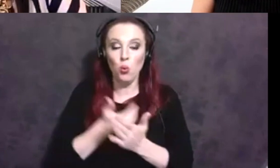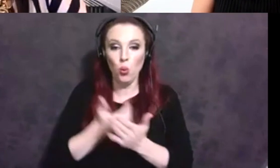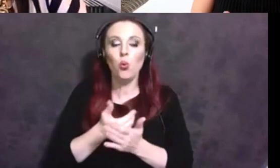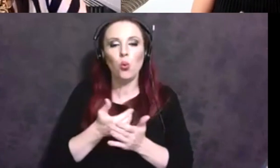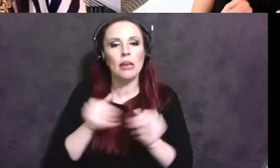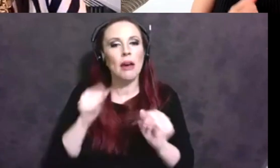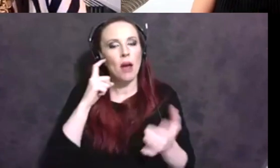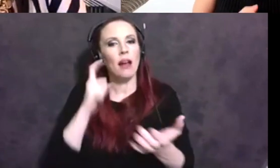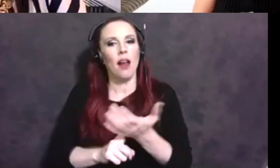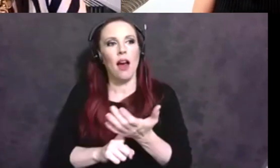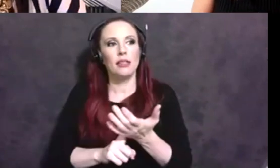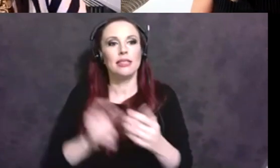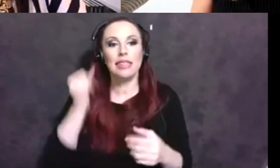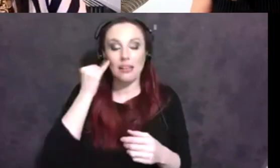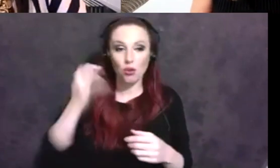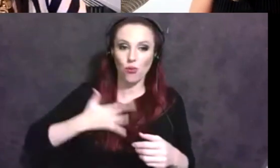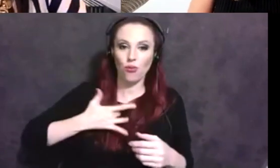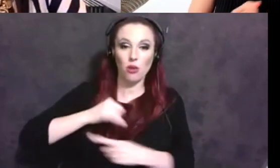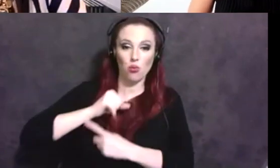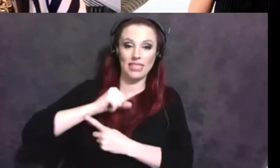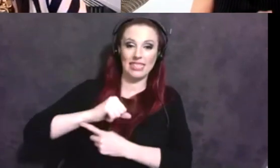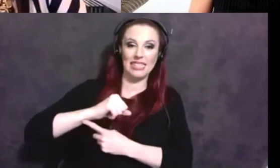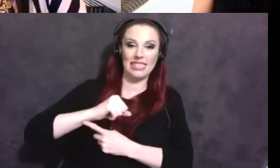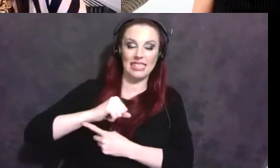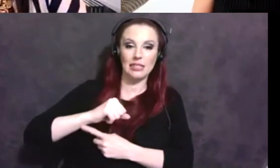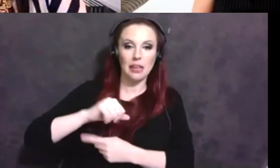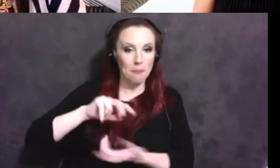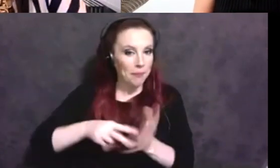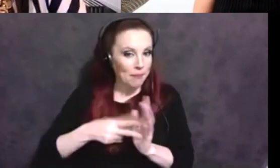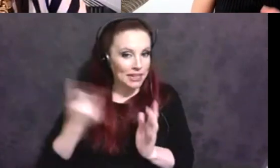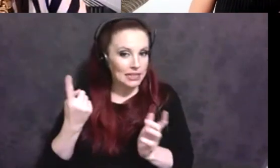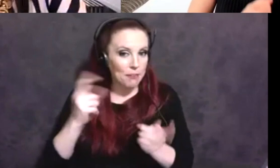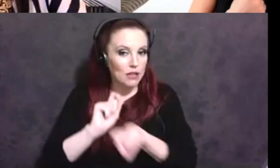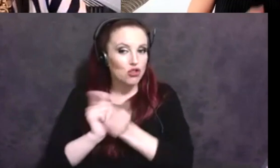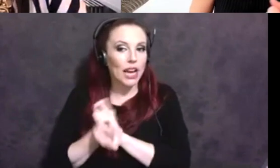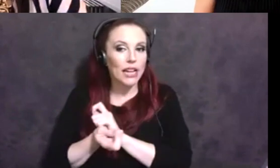in that. There is a real fear and often a resistance. That is something that I think